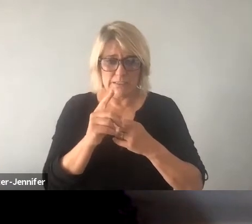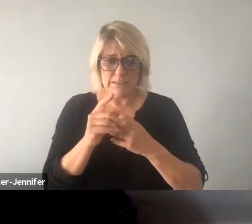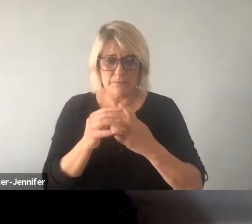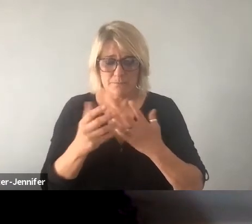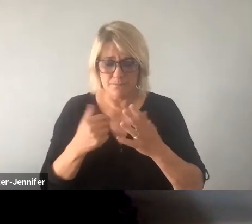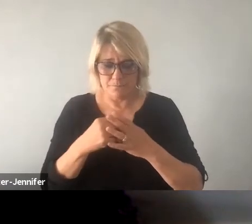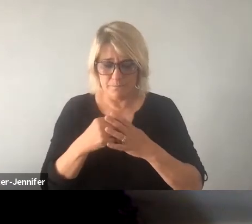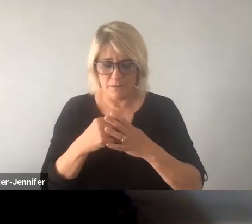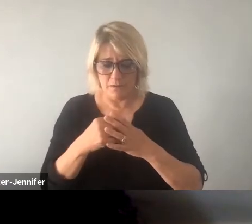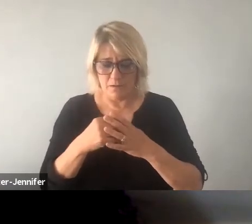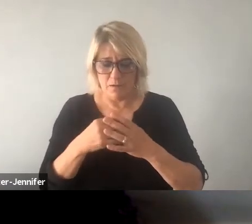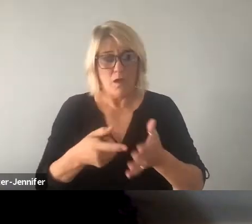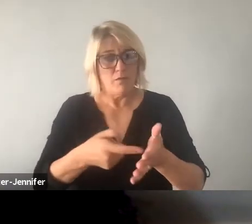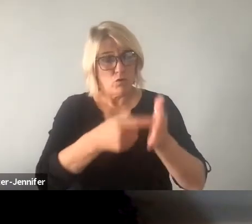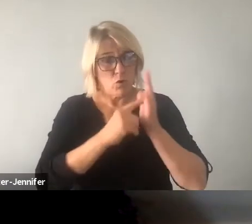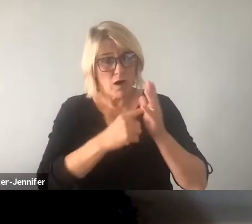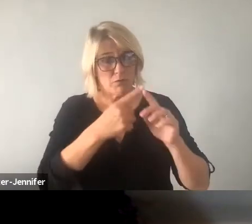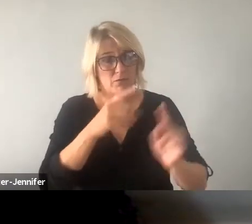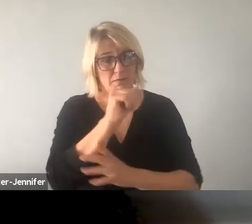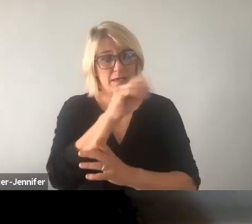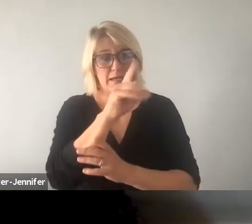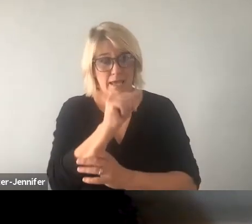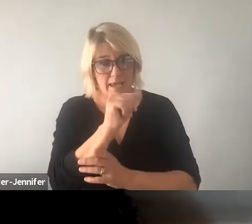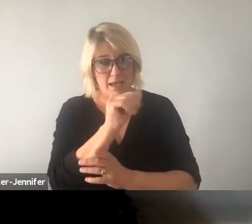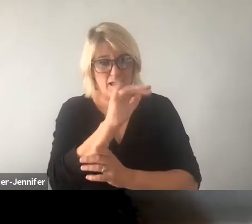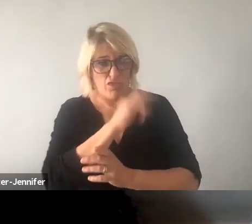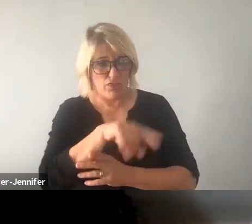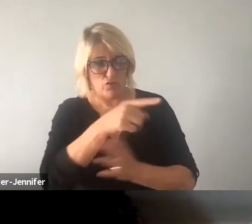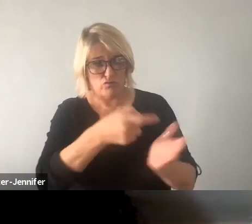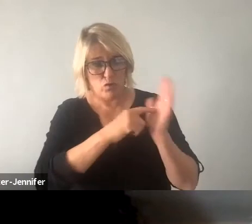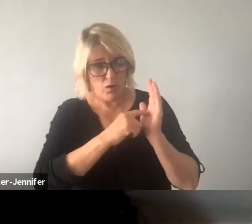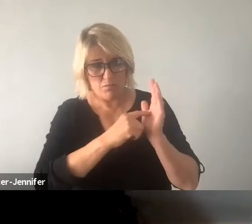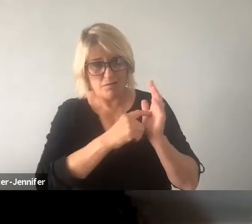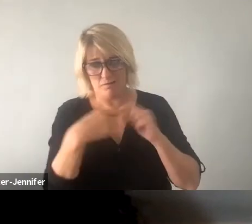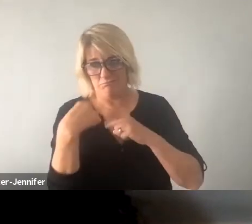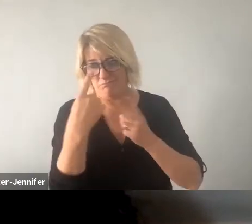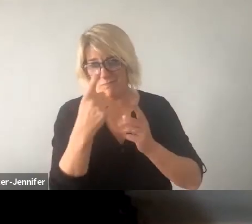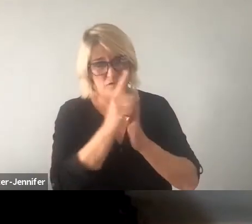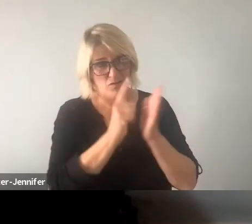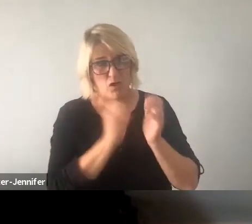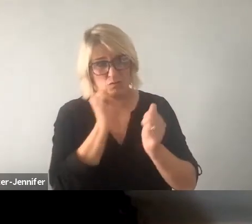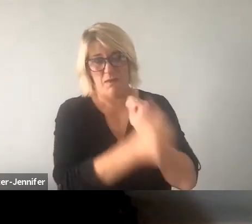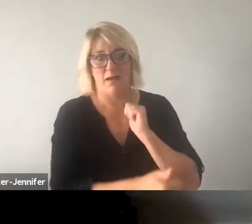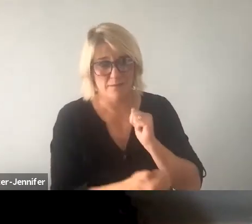disabilities, too. So what we're doing here, you can see, is essentially, we're taking the requirements of the